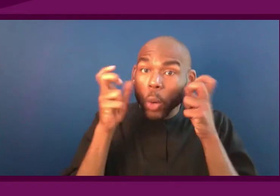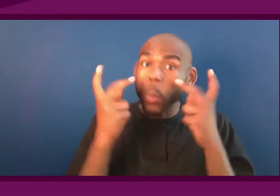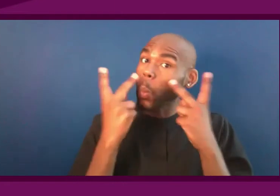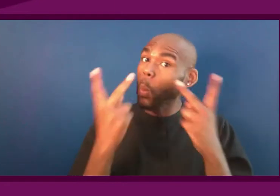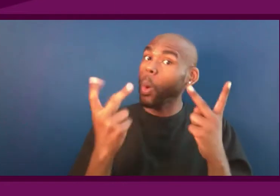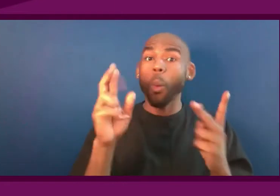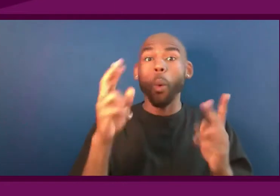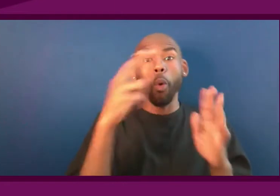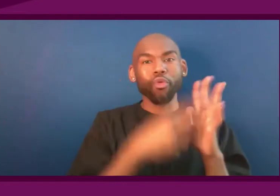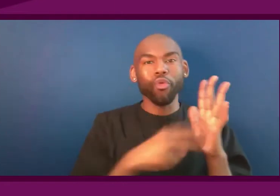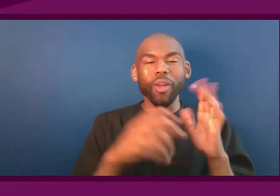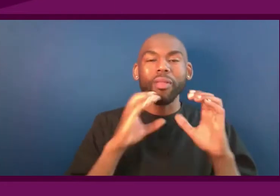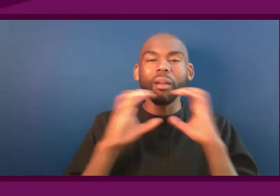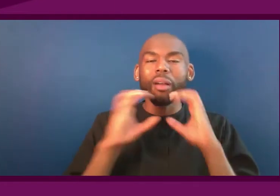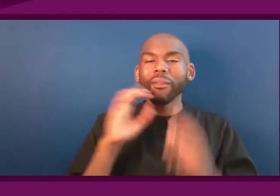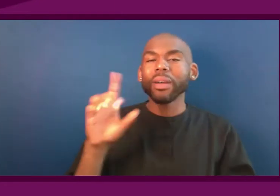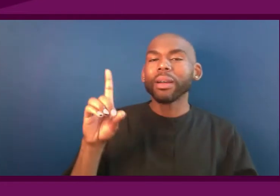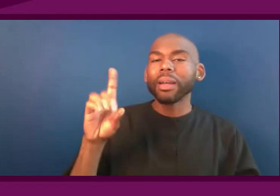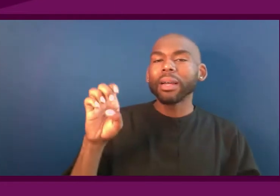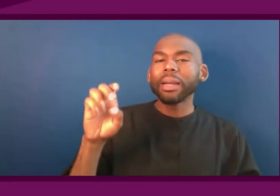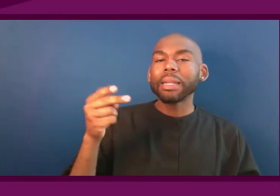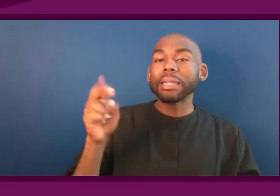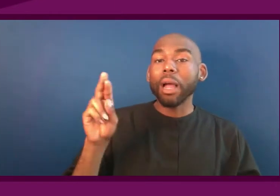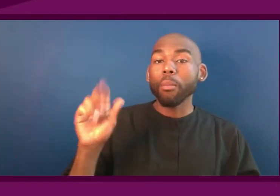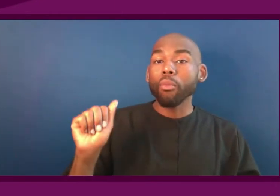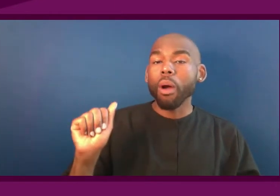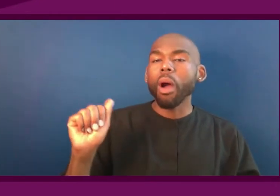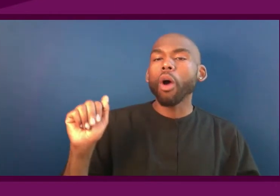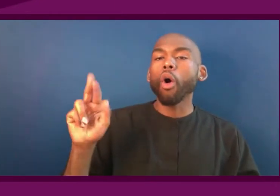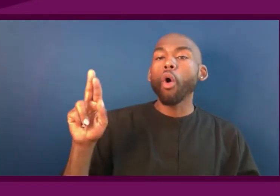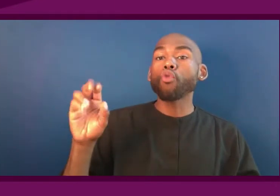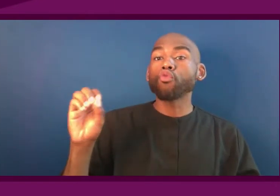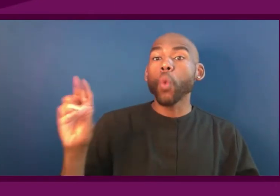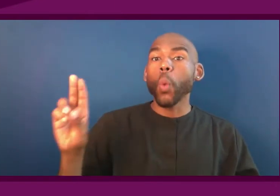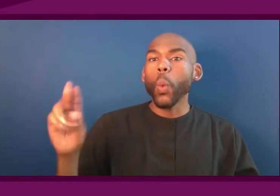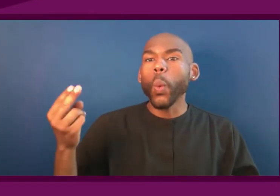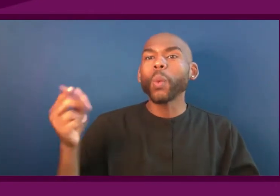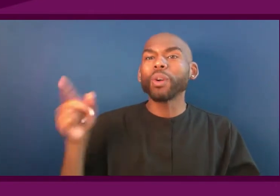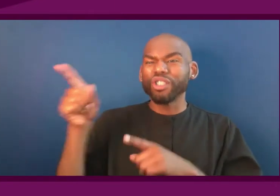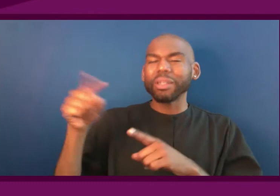expert and an entrepreneur. She also happens to be a board officer on WID's board of directors.